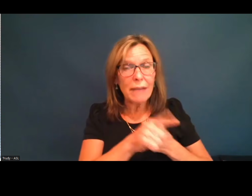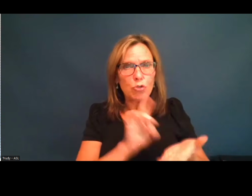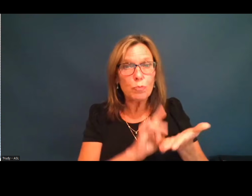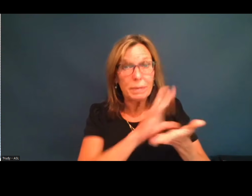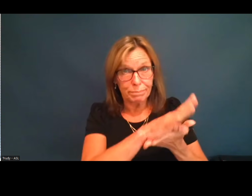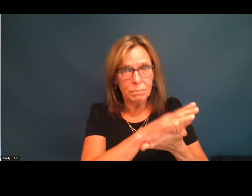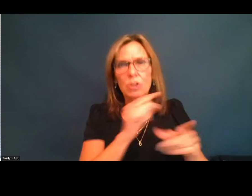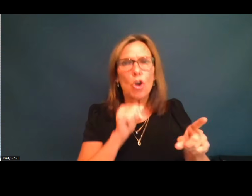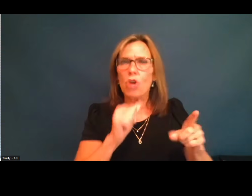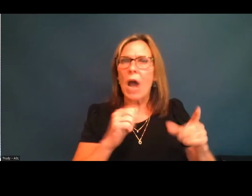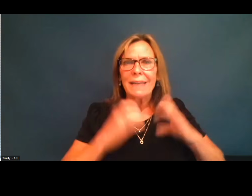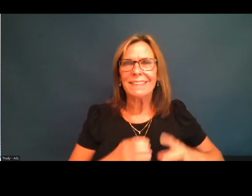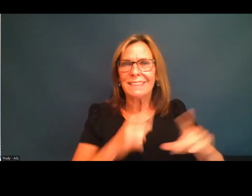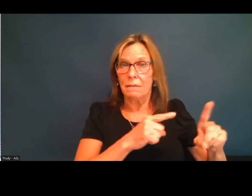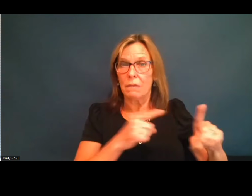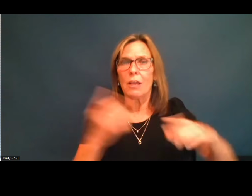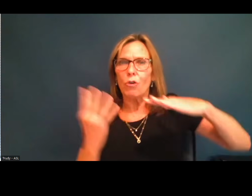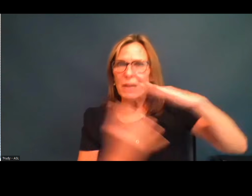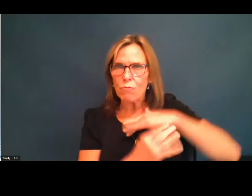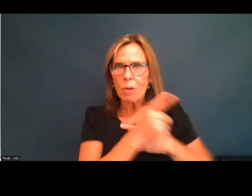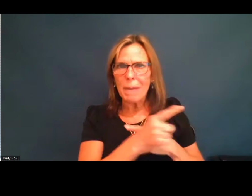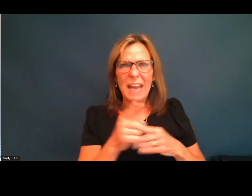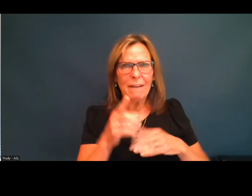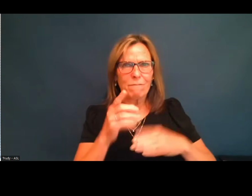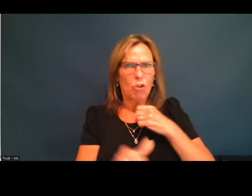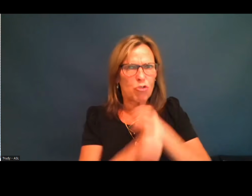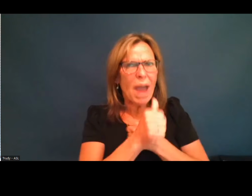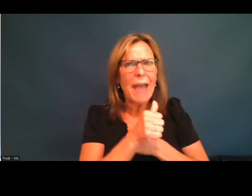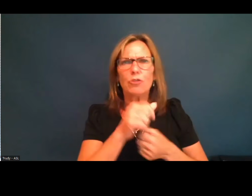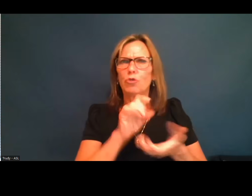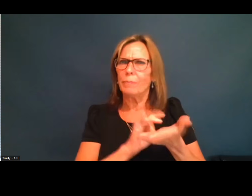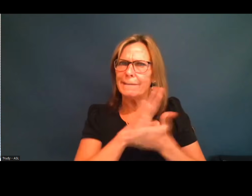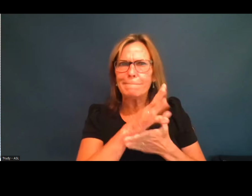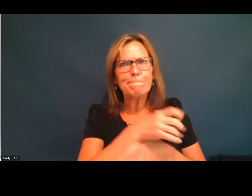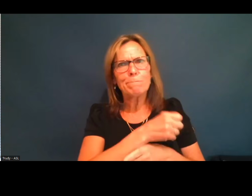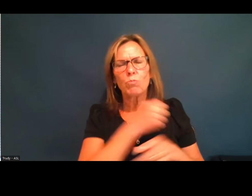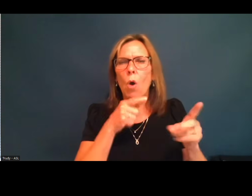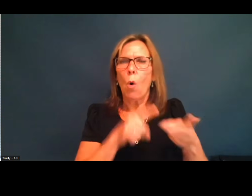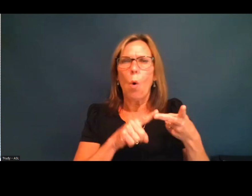because they've been discriminated against, we're going to get some language soon up on our website about